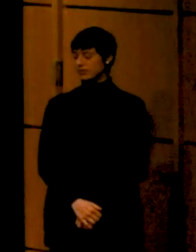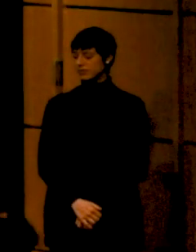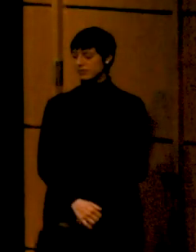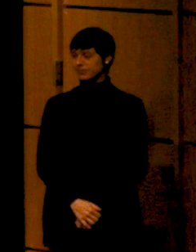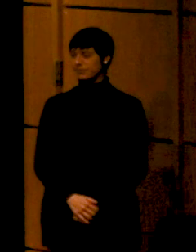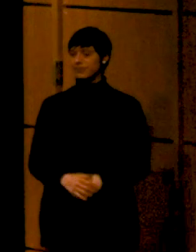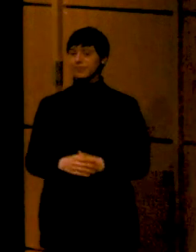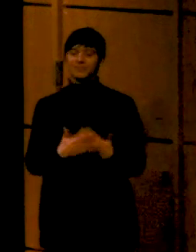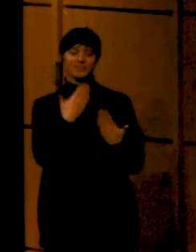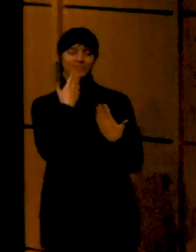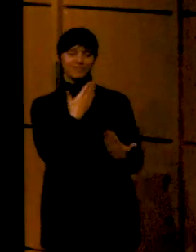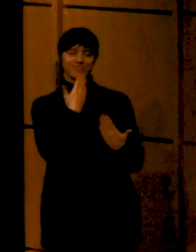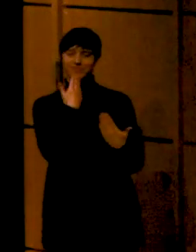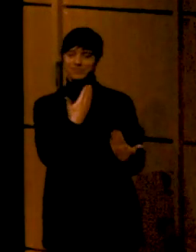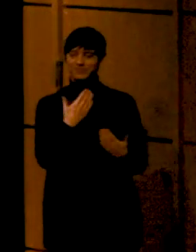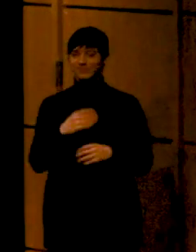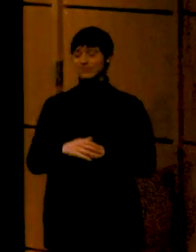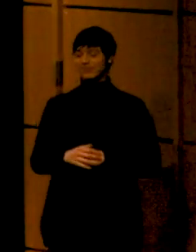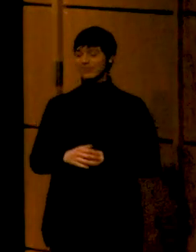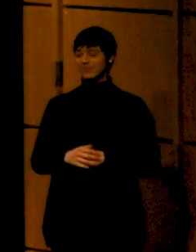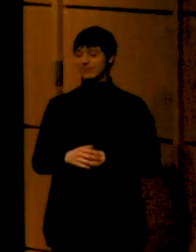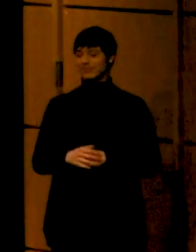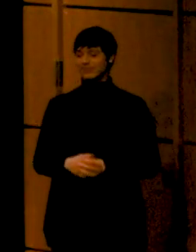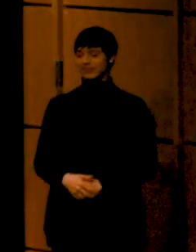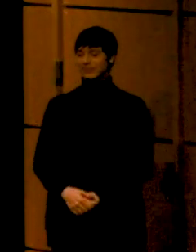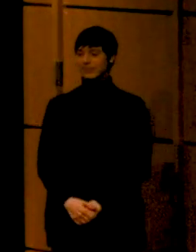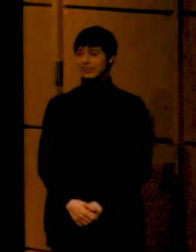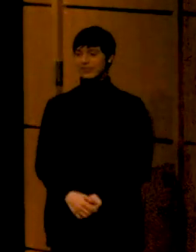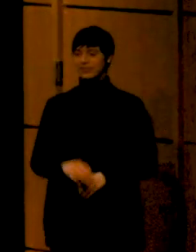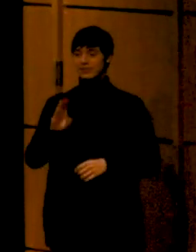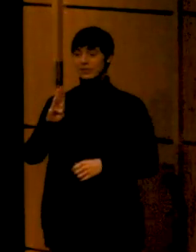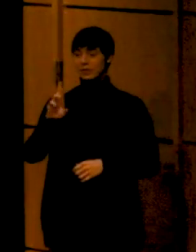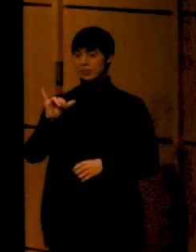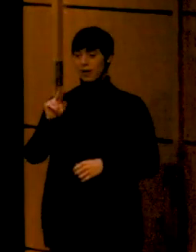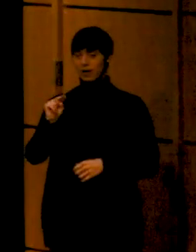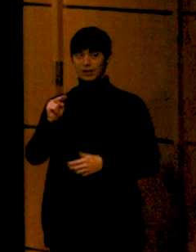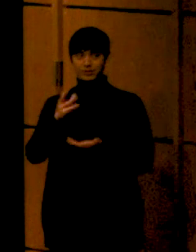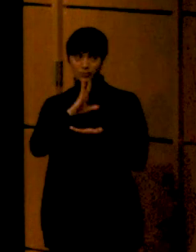Thank you, Brian.